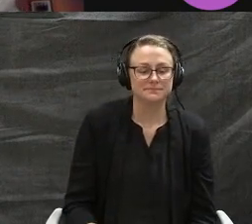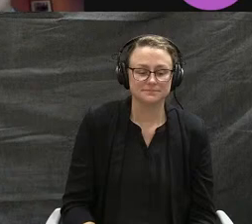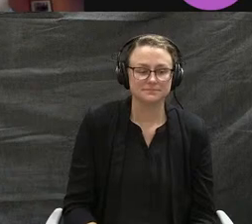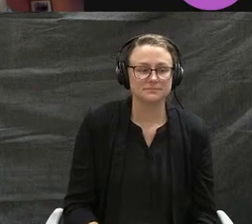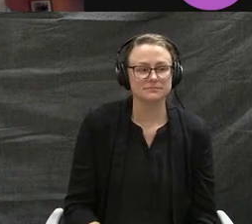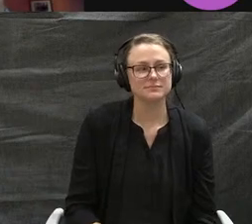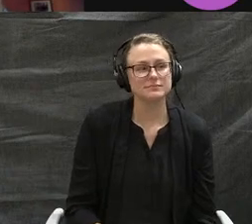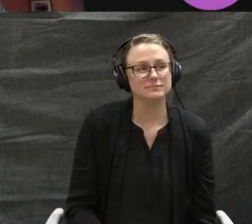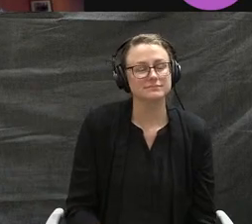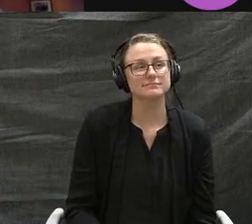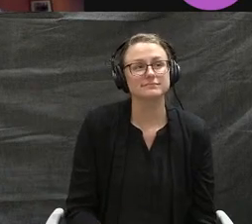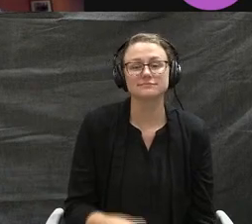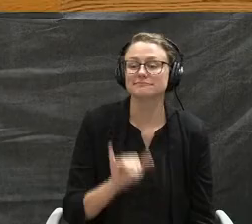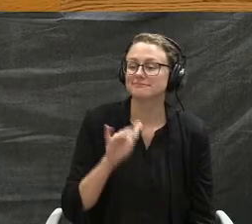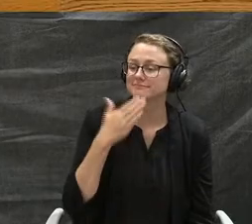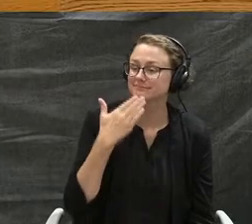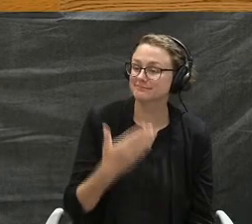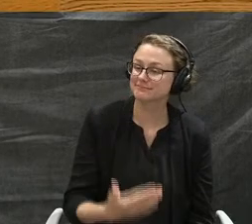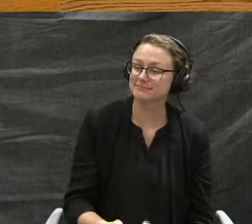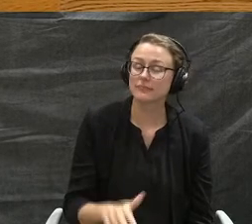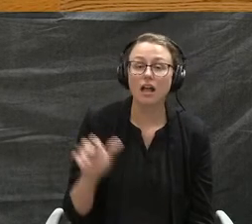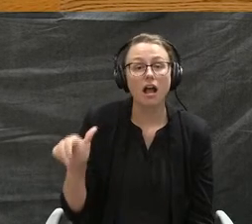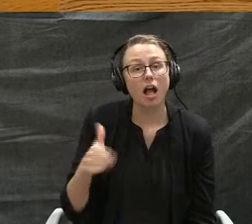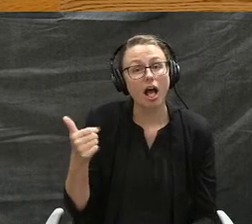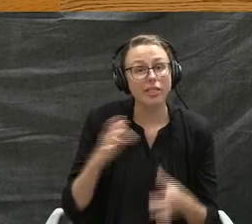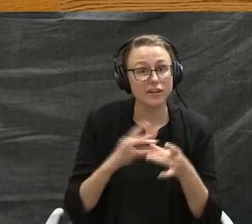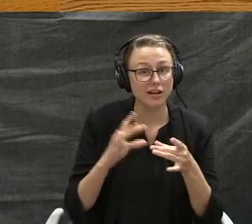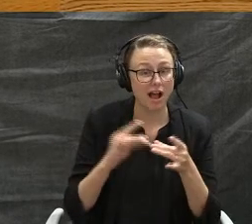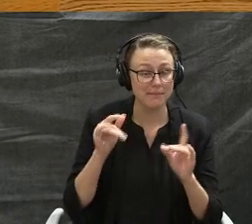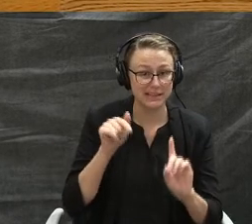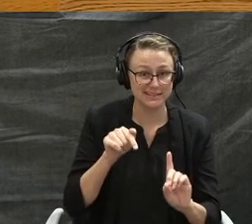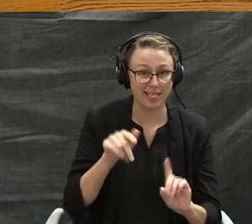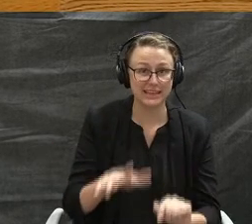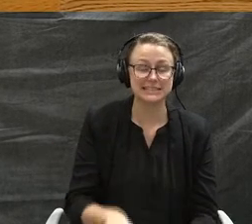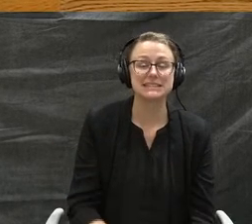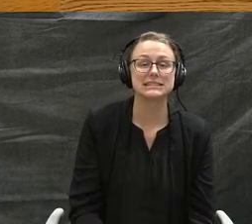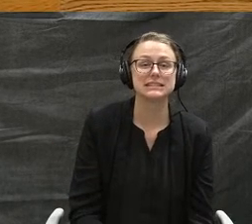Thank you. Does anybody else have any comment, some around goal 3?